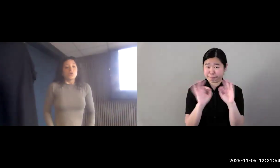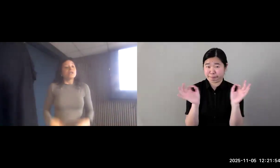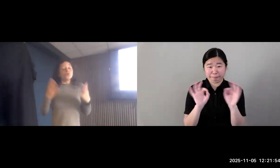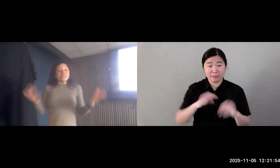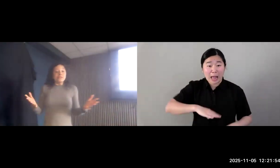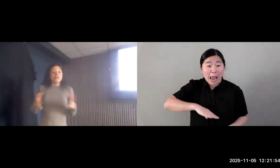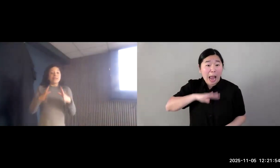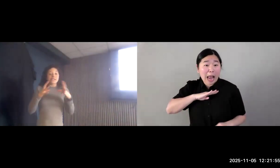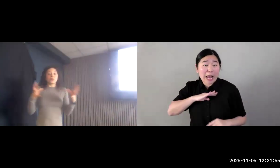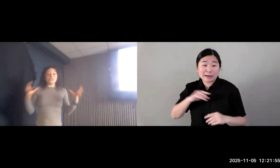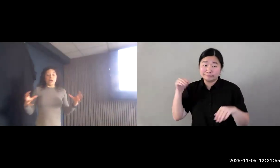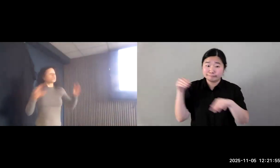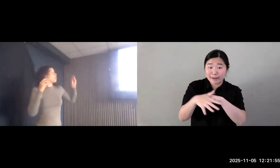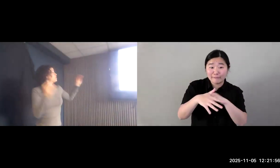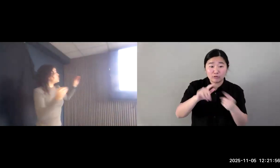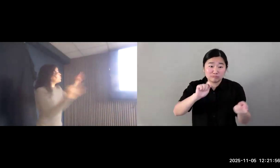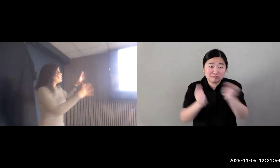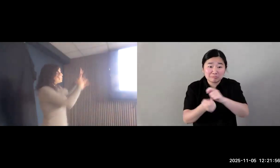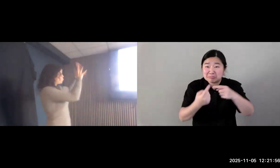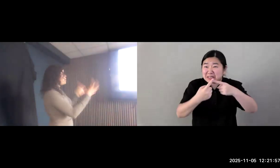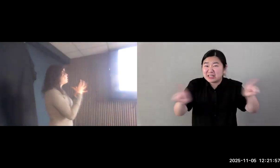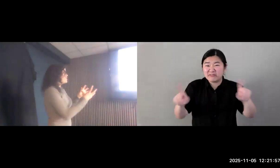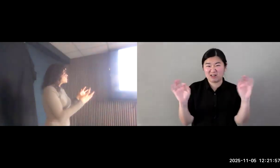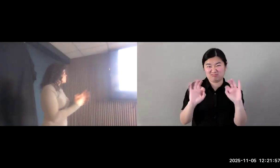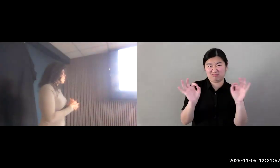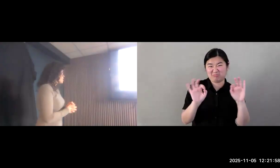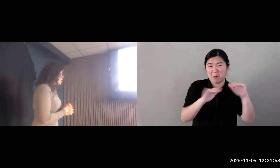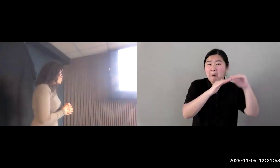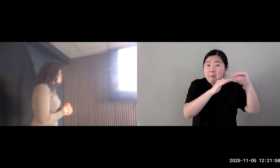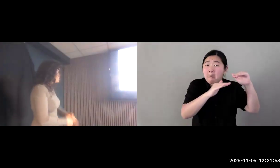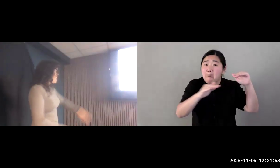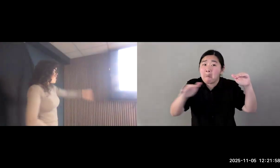So, as you can see, lexical signs constitute the majority of the semiotic strategies